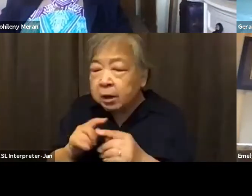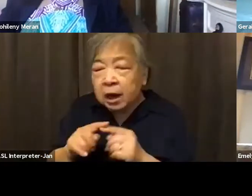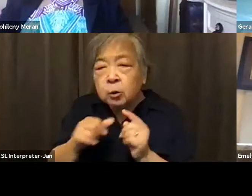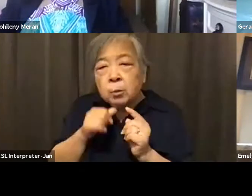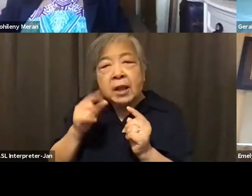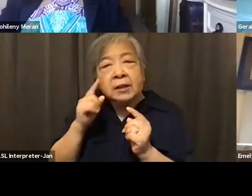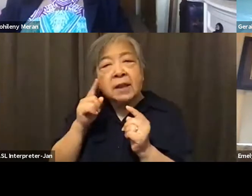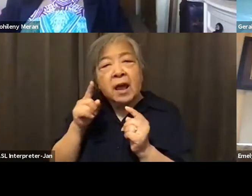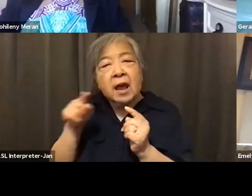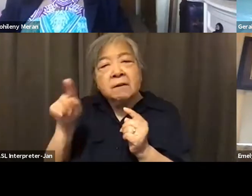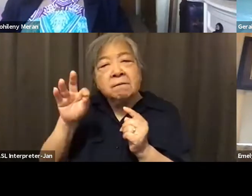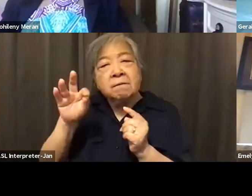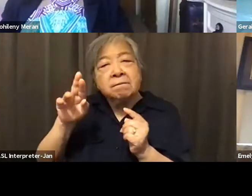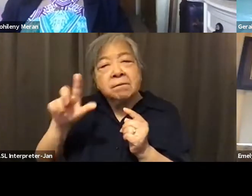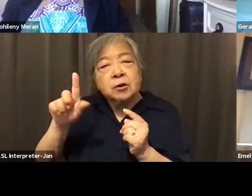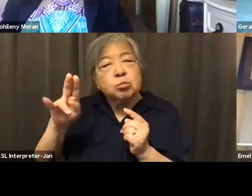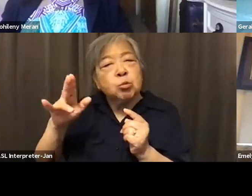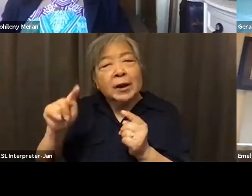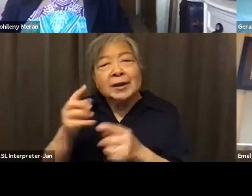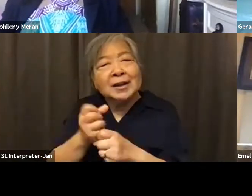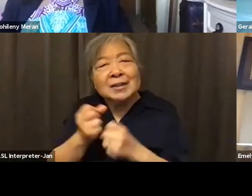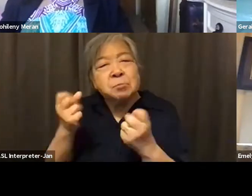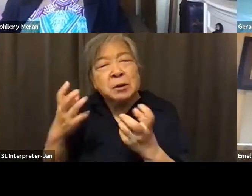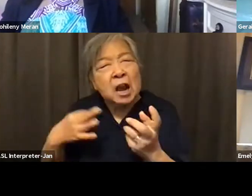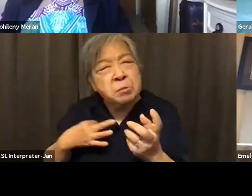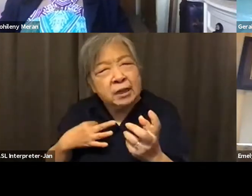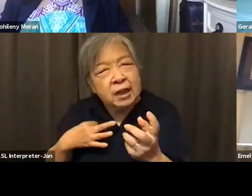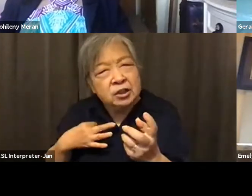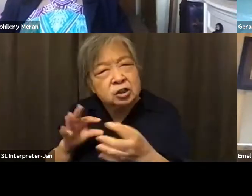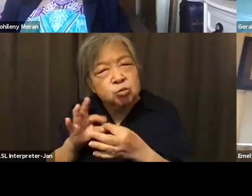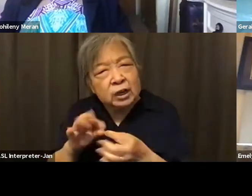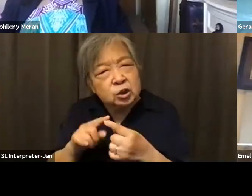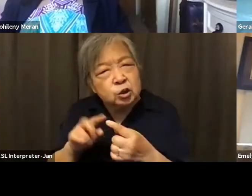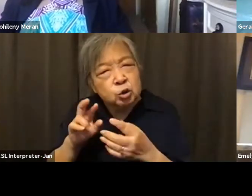receive many people who are interested in that subject, so that created a niche, and